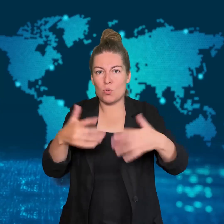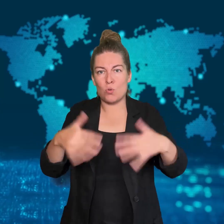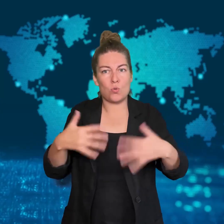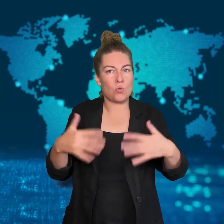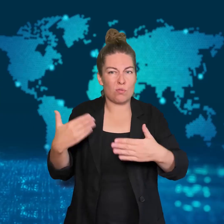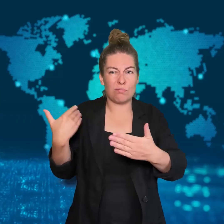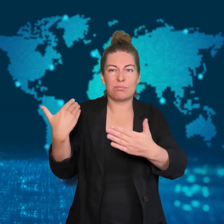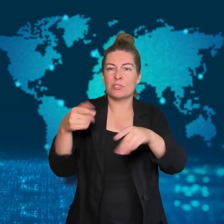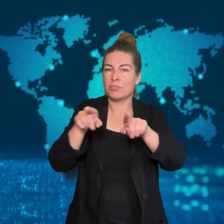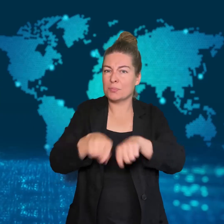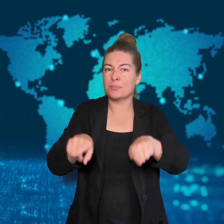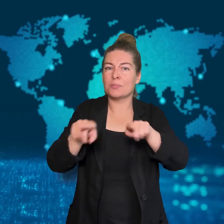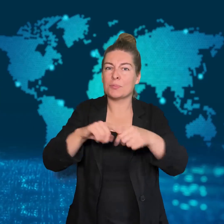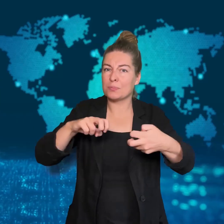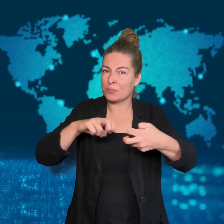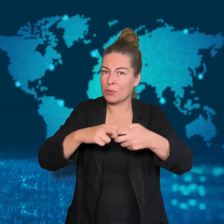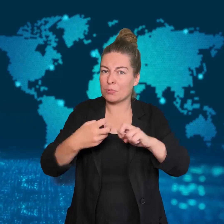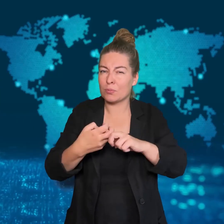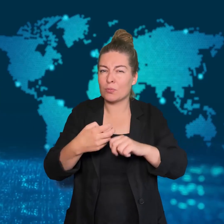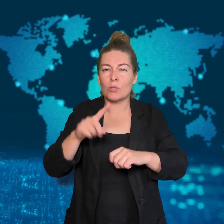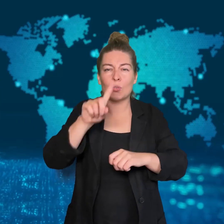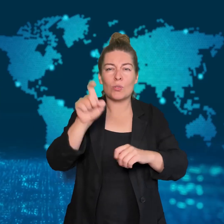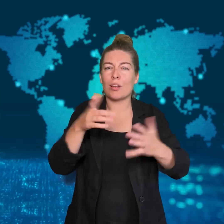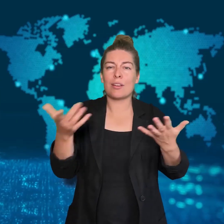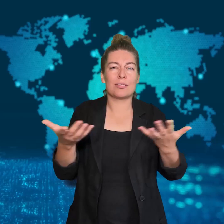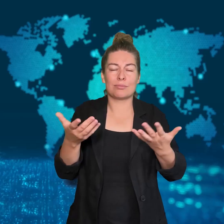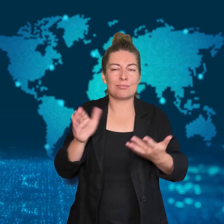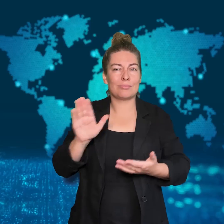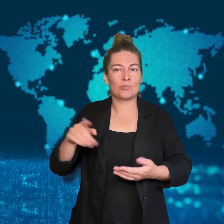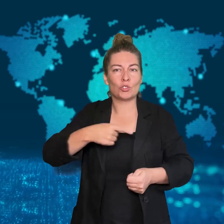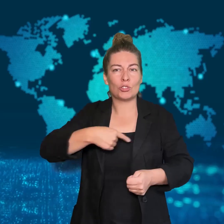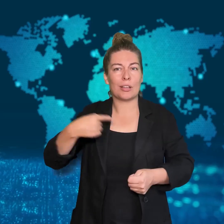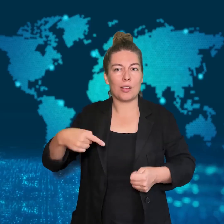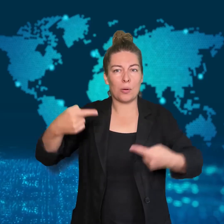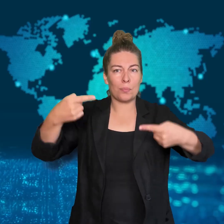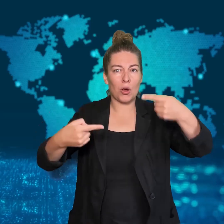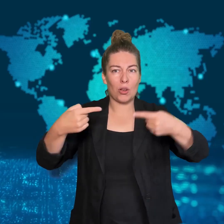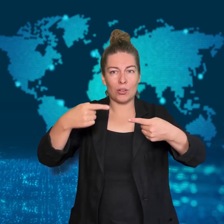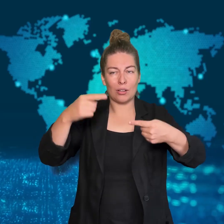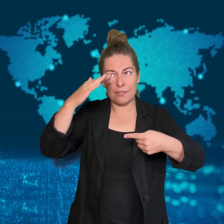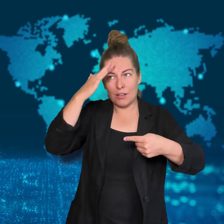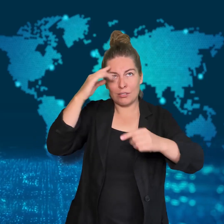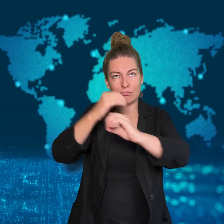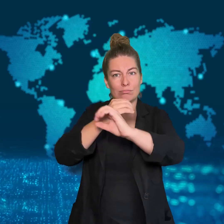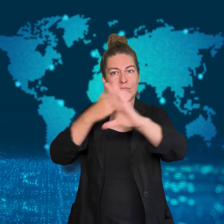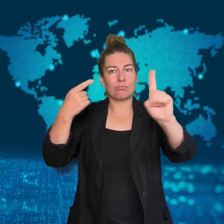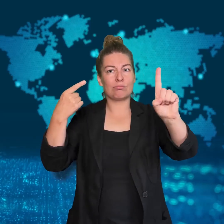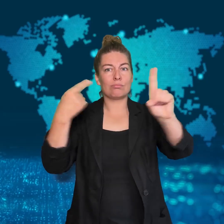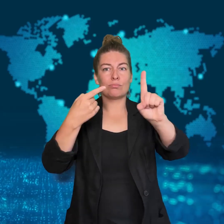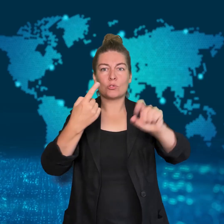Trafficking has been a problem in China in the past.